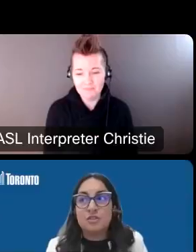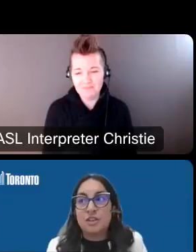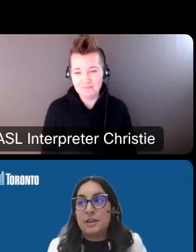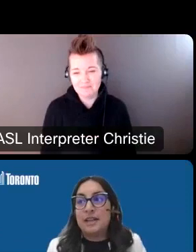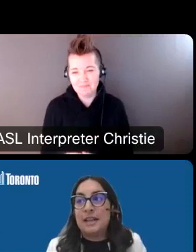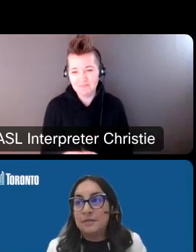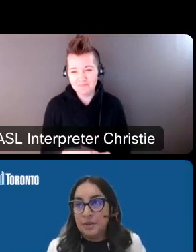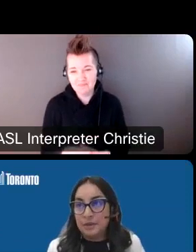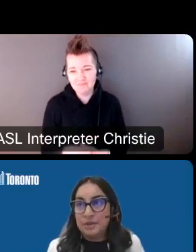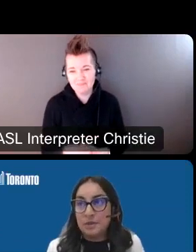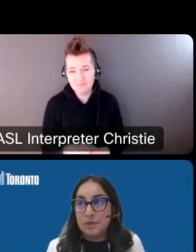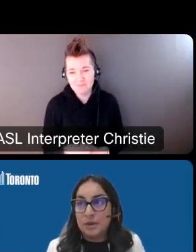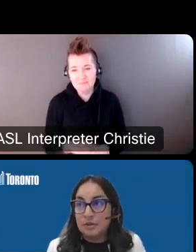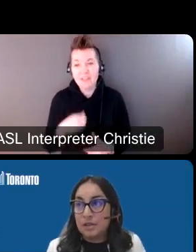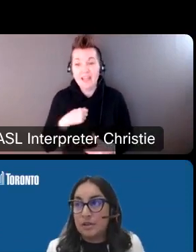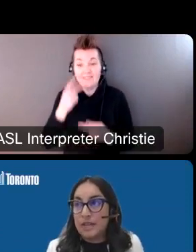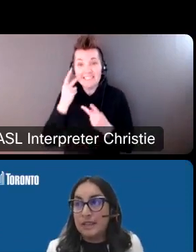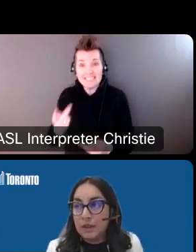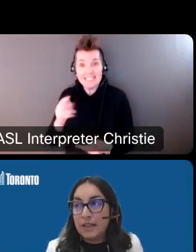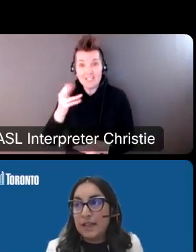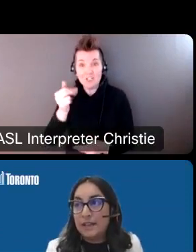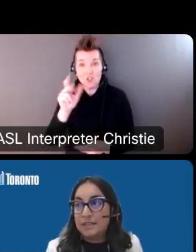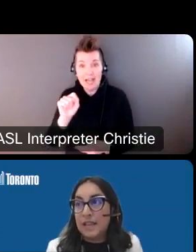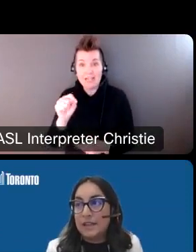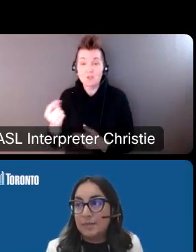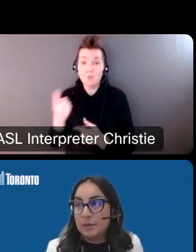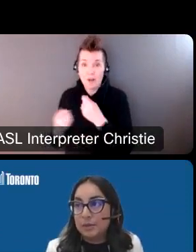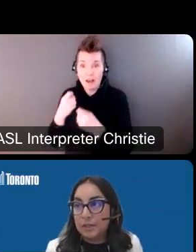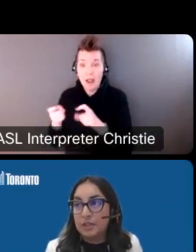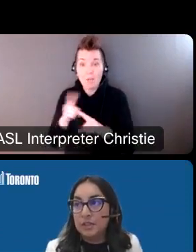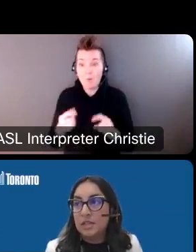But I have noticed quite early on that Lannerick had his hand up earlier.